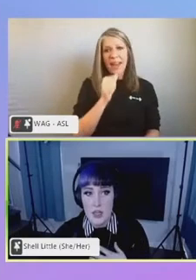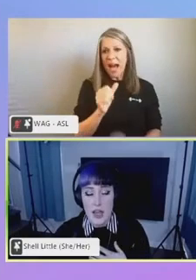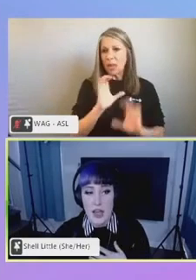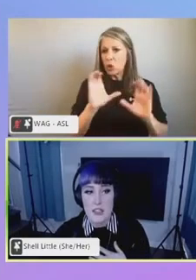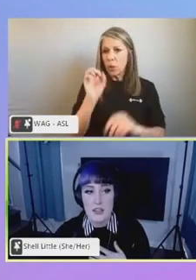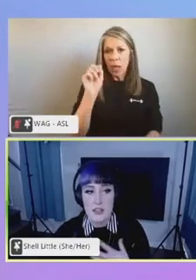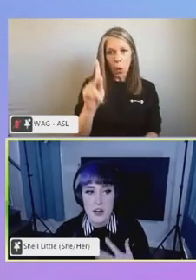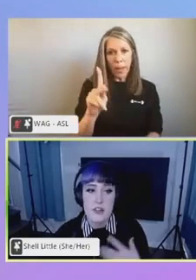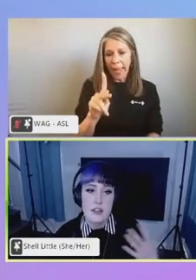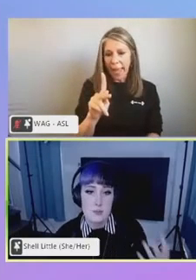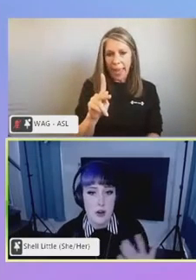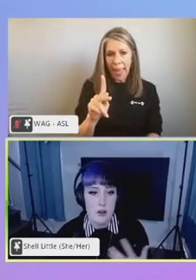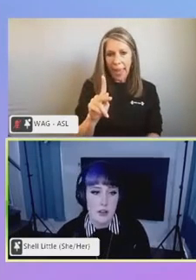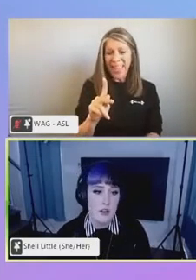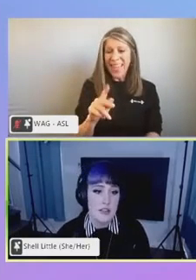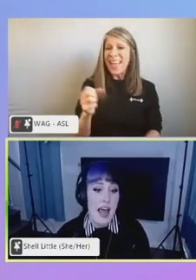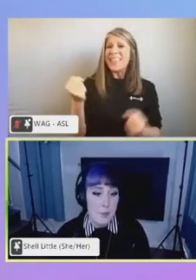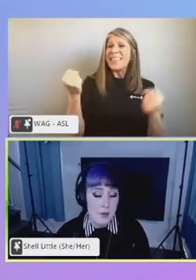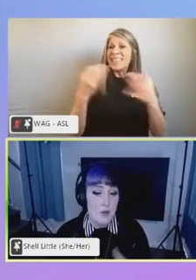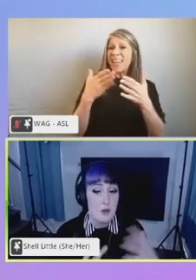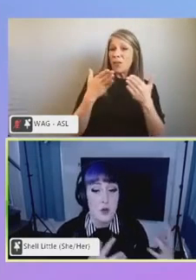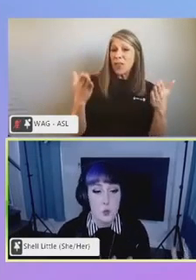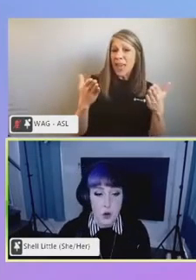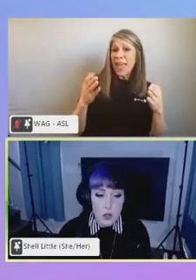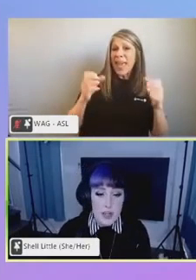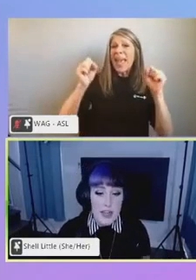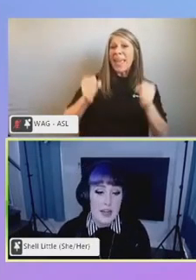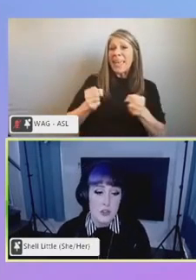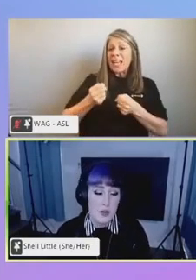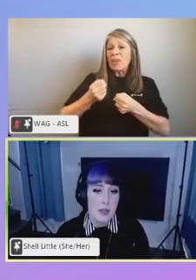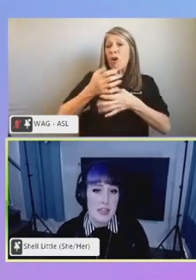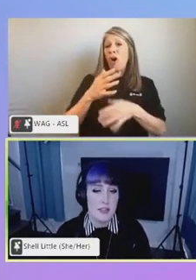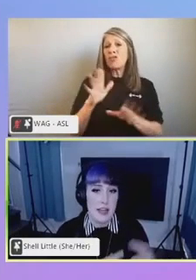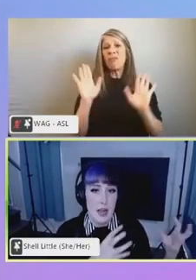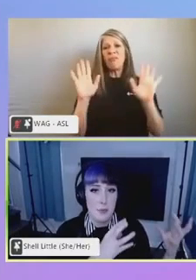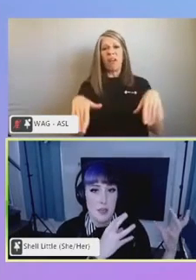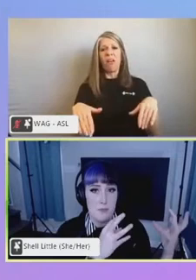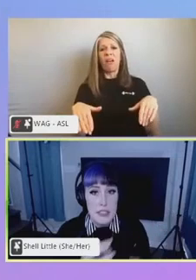not great. So something broke in me at that point where I was like, wow,